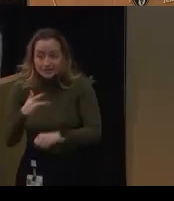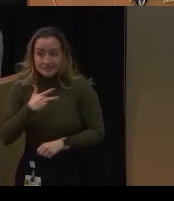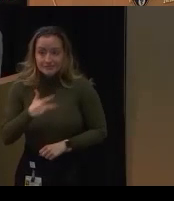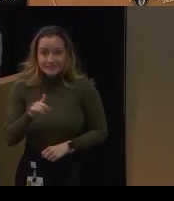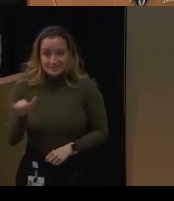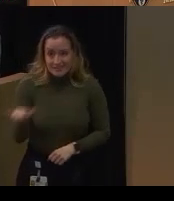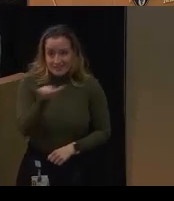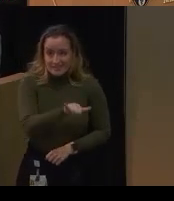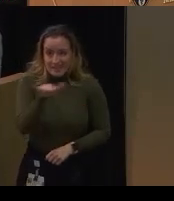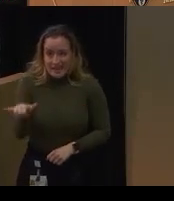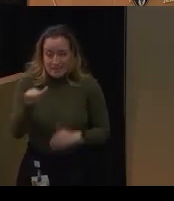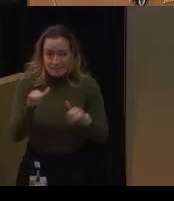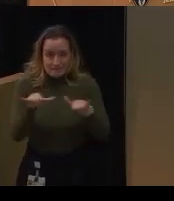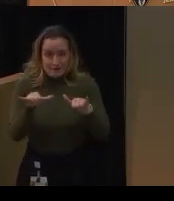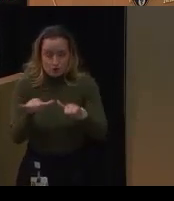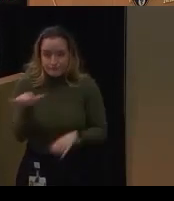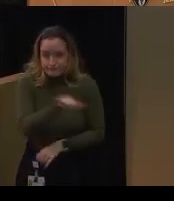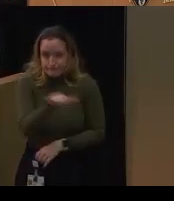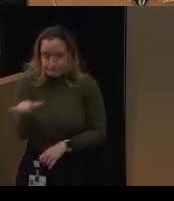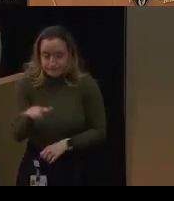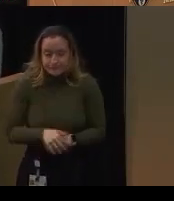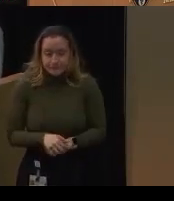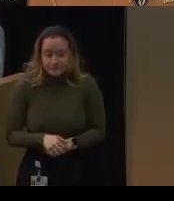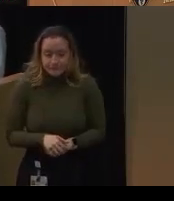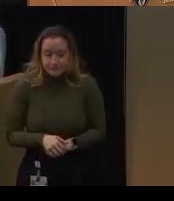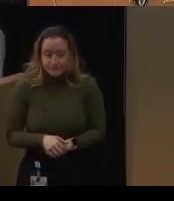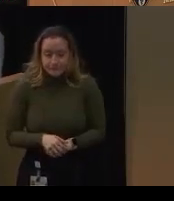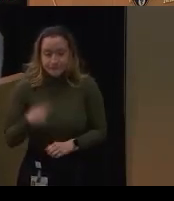the mind and the eyes task which we have shown in other research to be flawed in a variety of ways